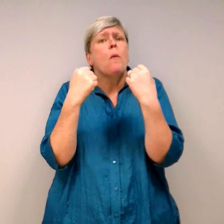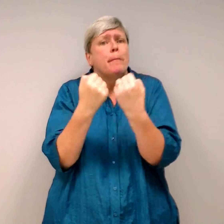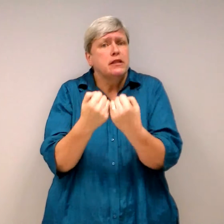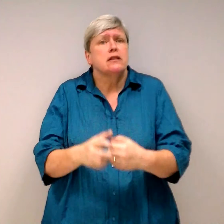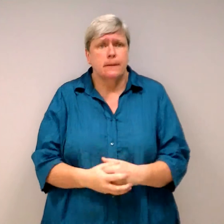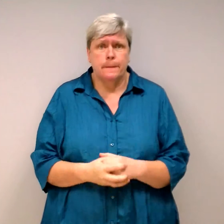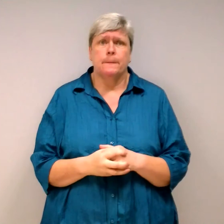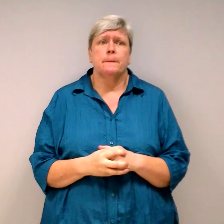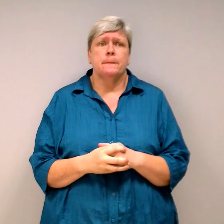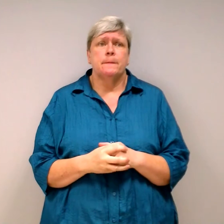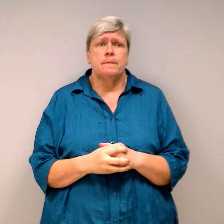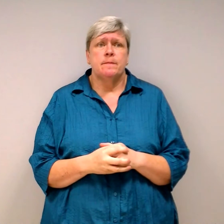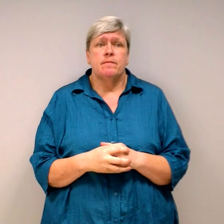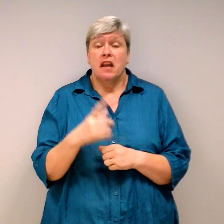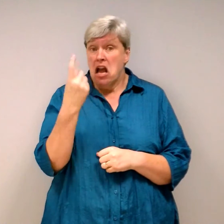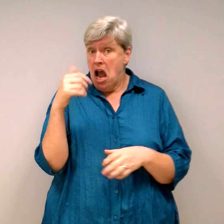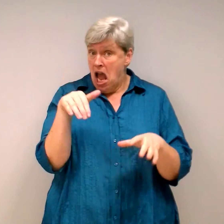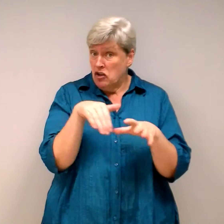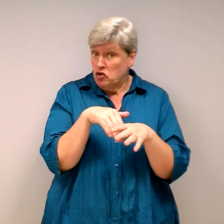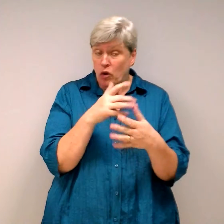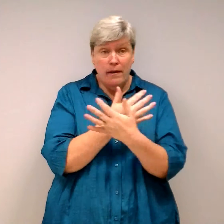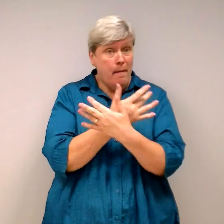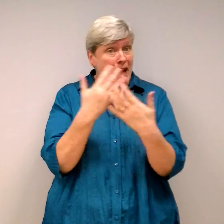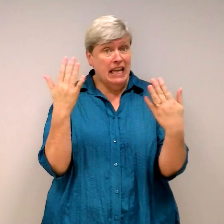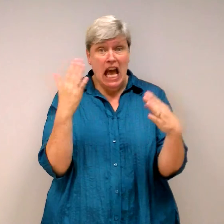You can join one of our many activity groups